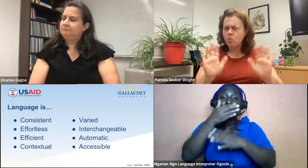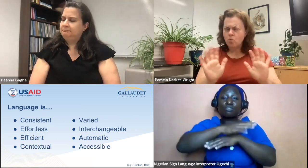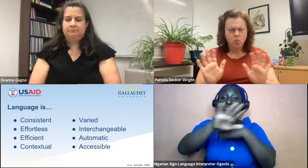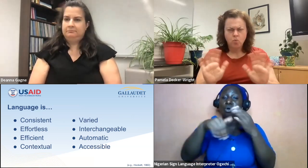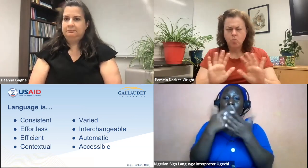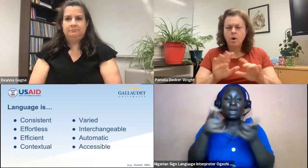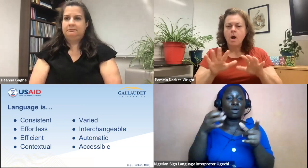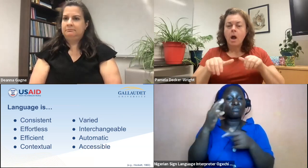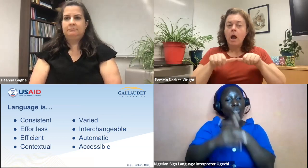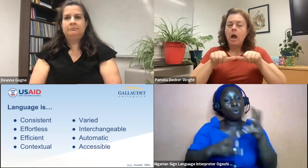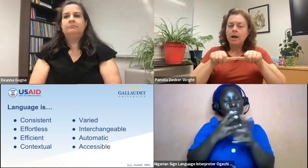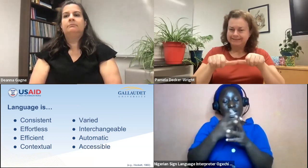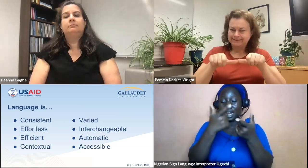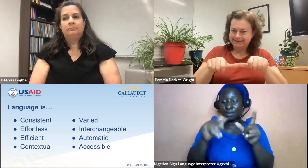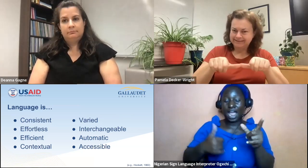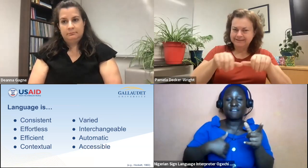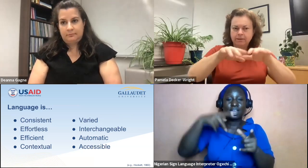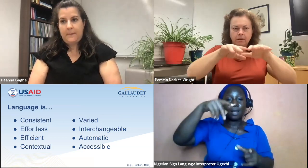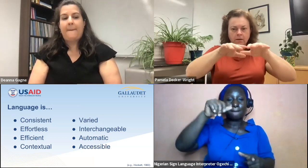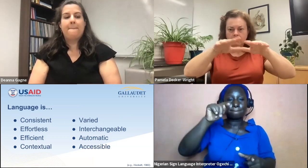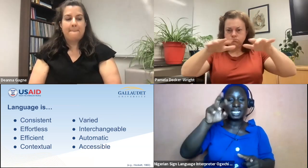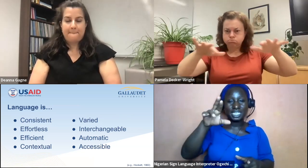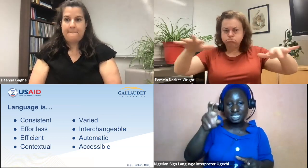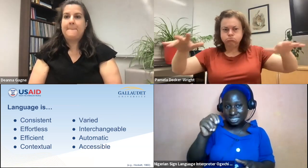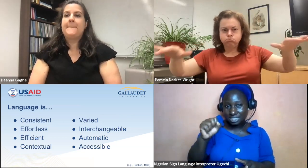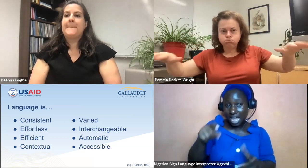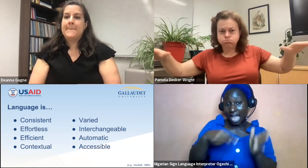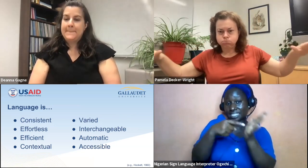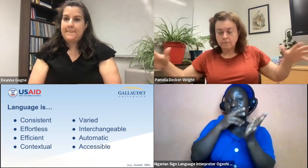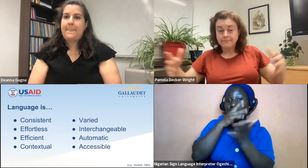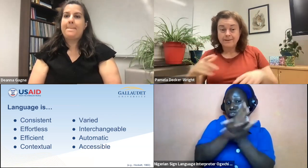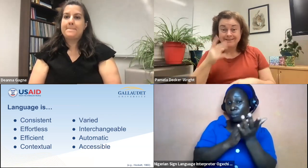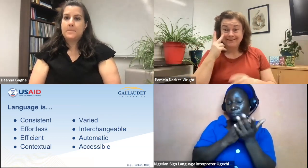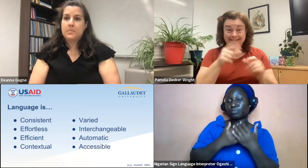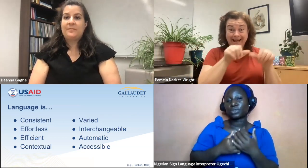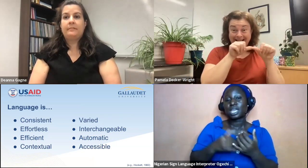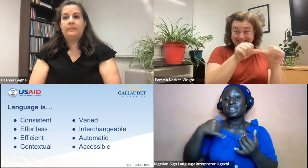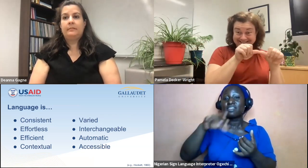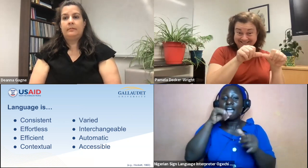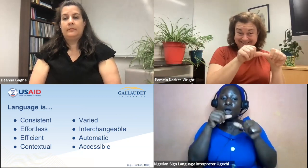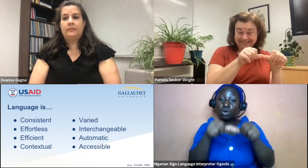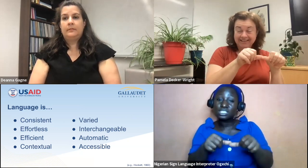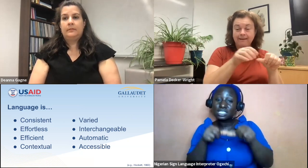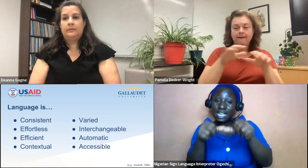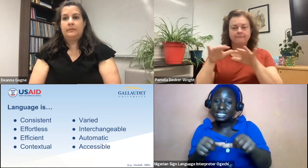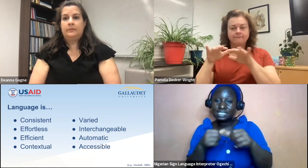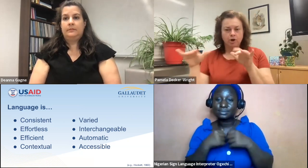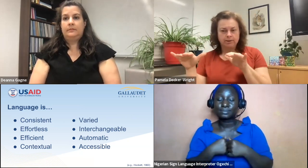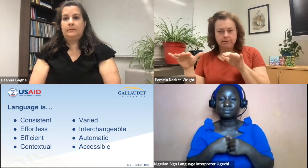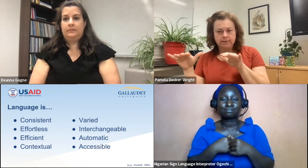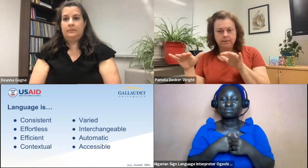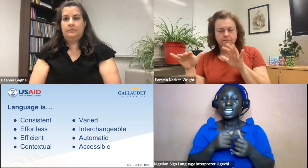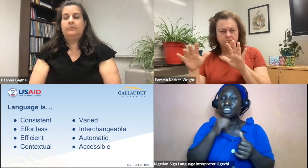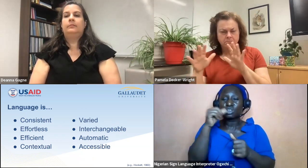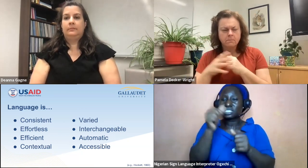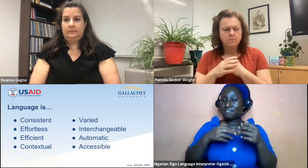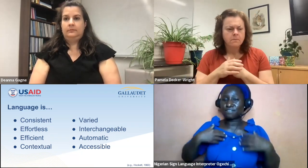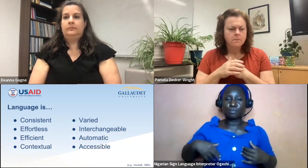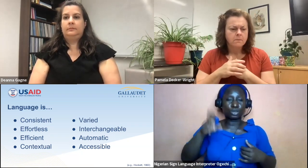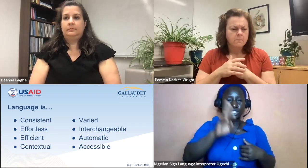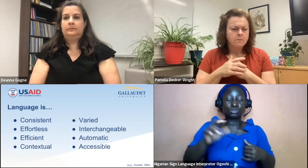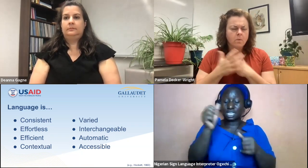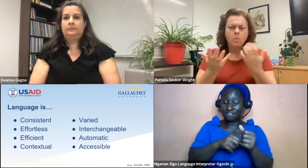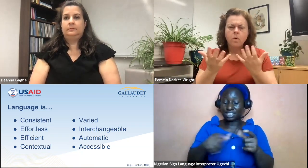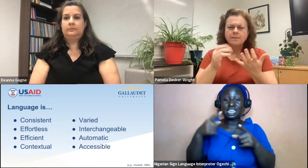now? Not everyone uses everything the same way. But in general this language is consistent with all the diversity that it has the consistency of one as well as it's varied.